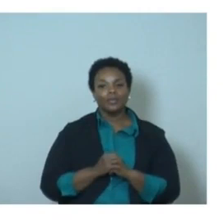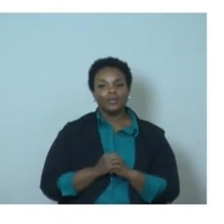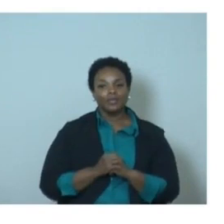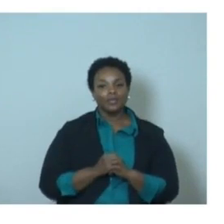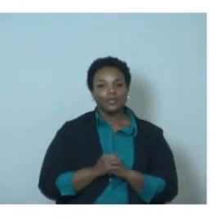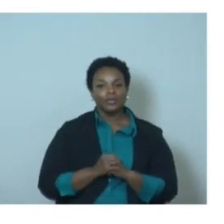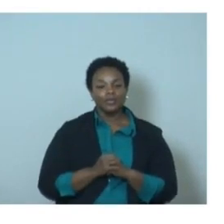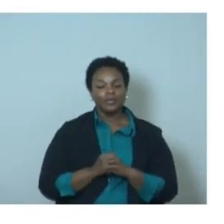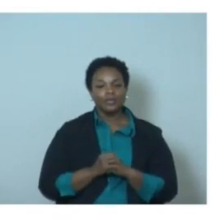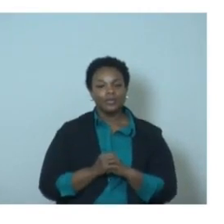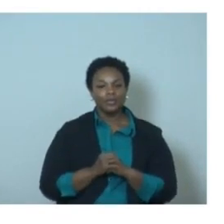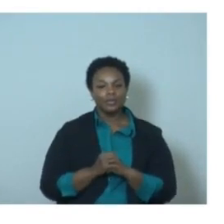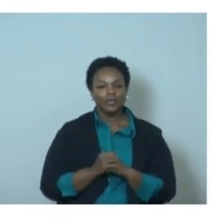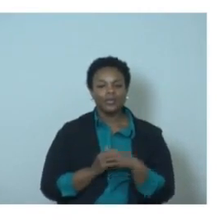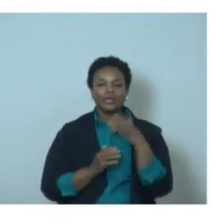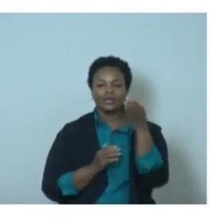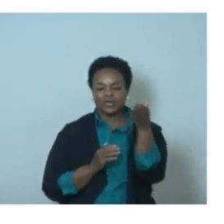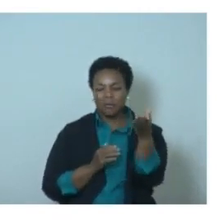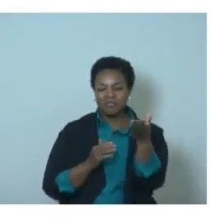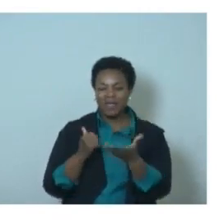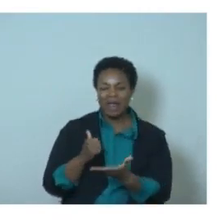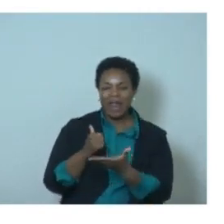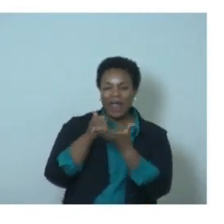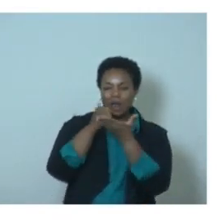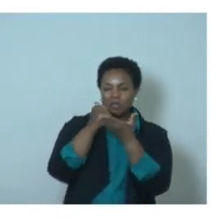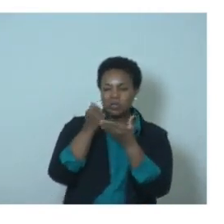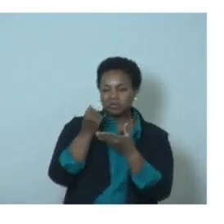YOU KNOW, BASICALLY SOUNDING THE ALARM NEXT NEXT SLIDE.